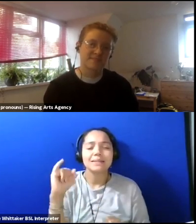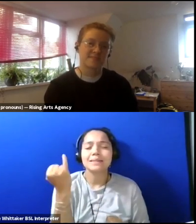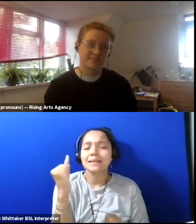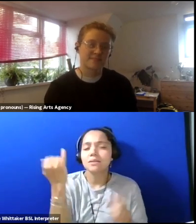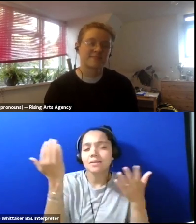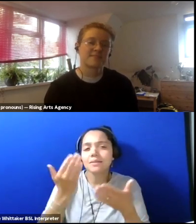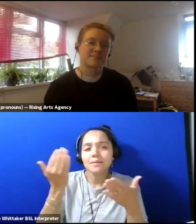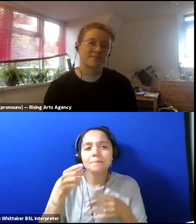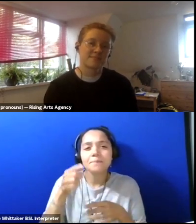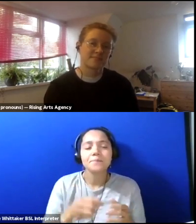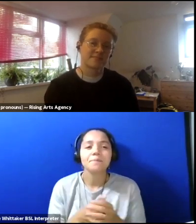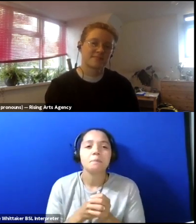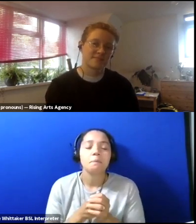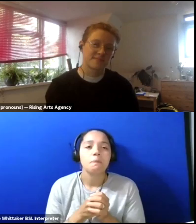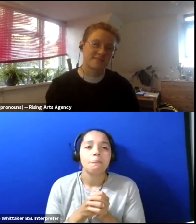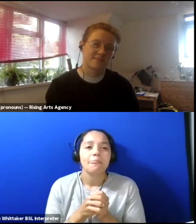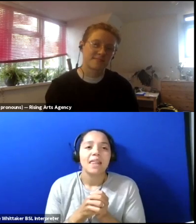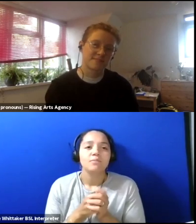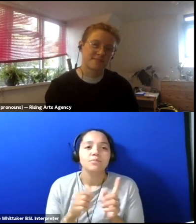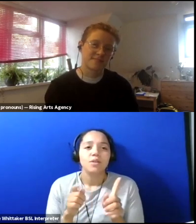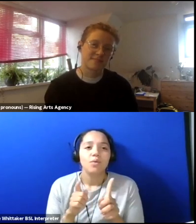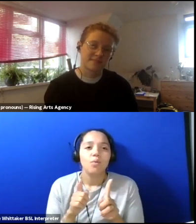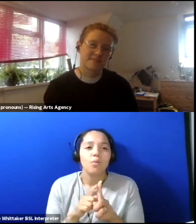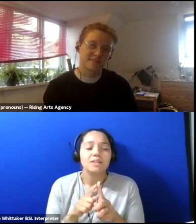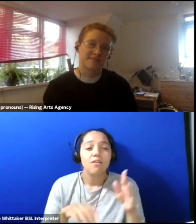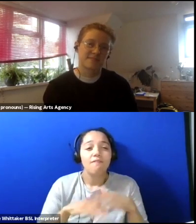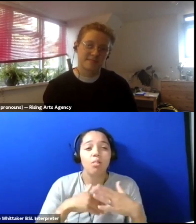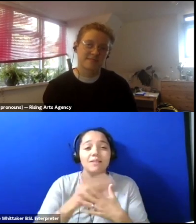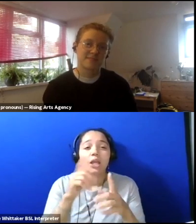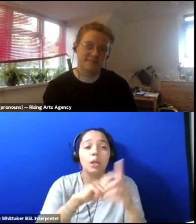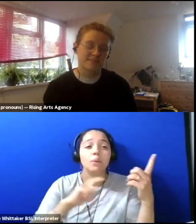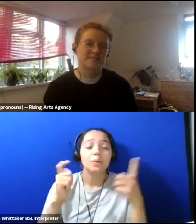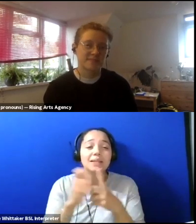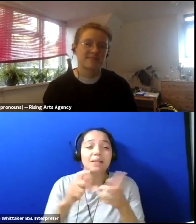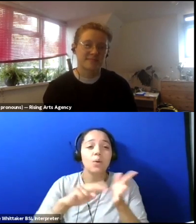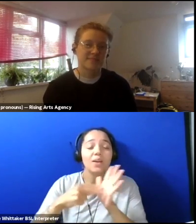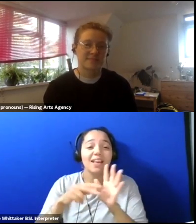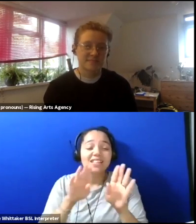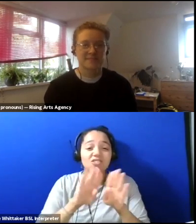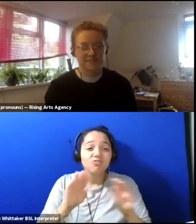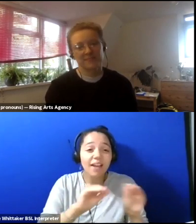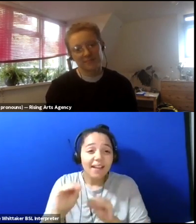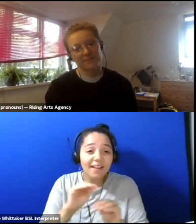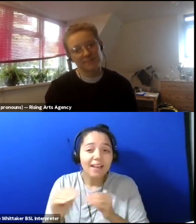We're running a full day's community organiser training on Saturday, the